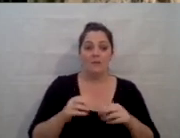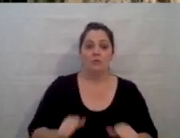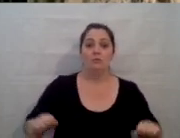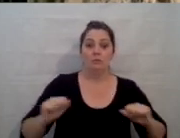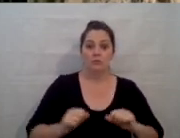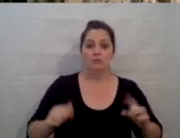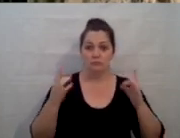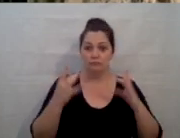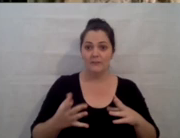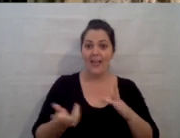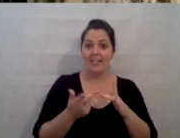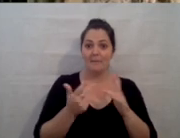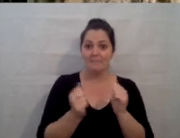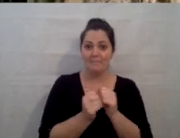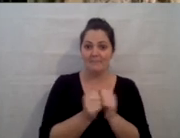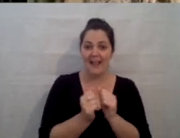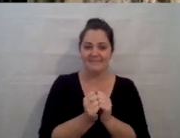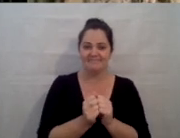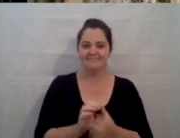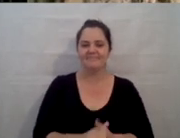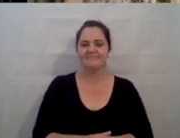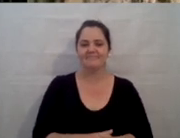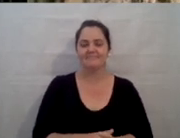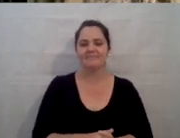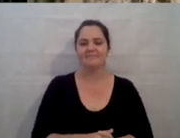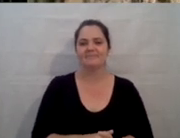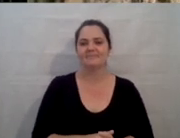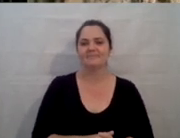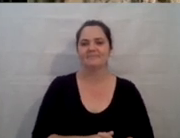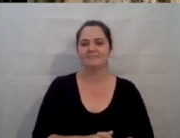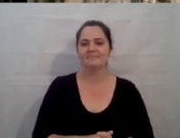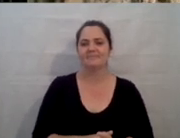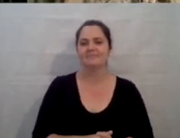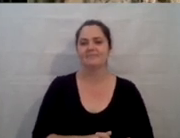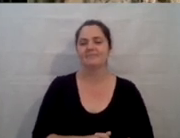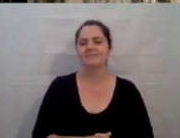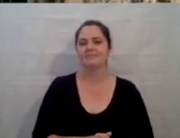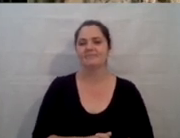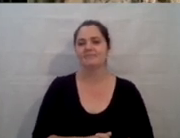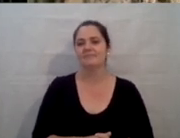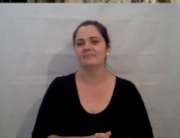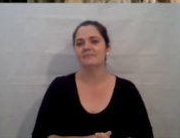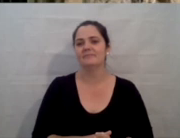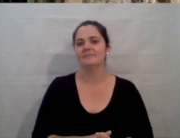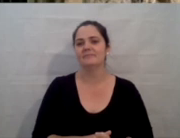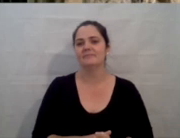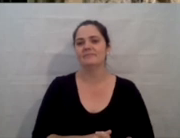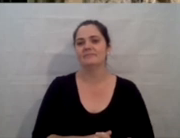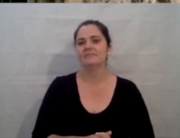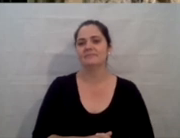and I'm going to take down this big one and get a fresh one here. There we go.